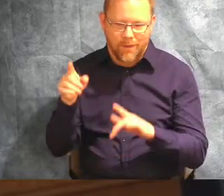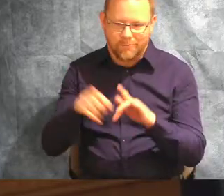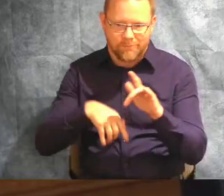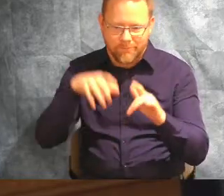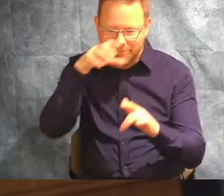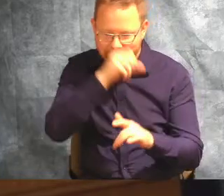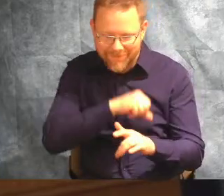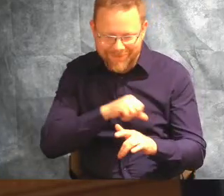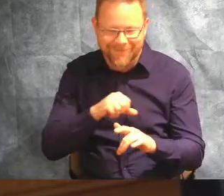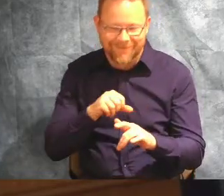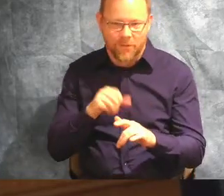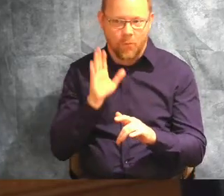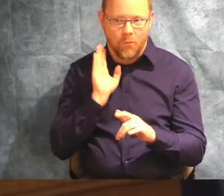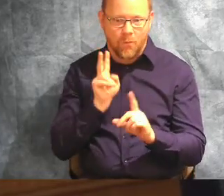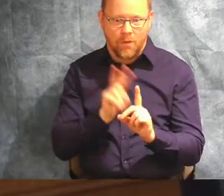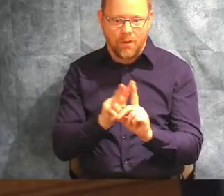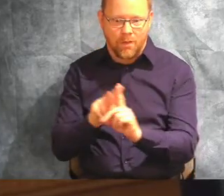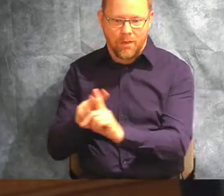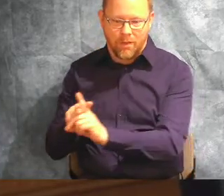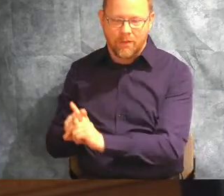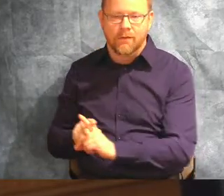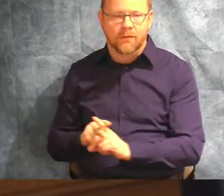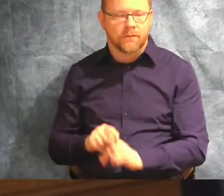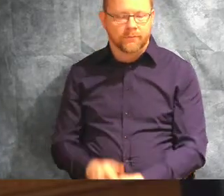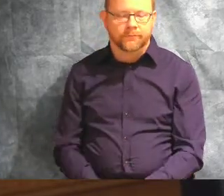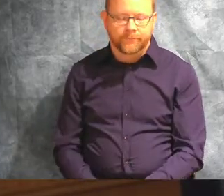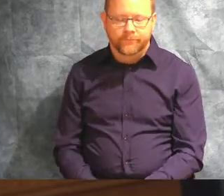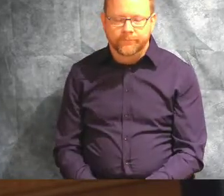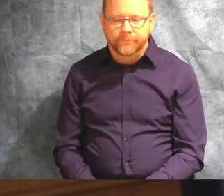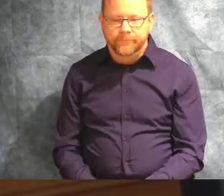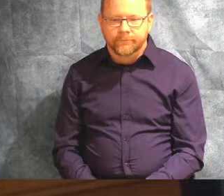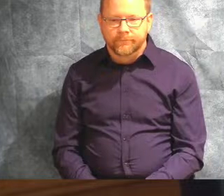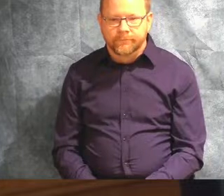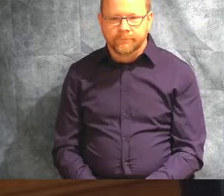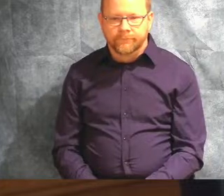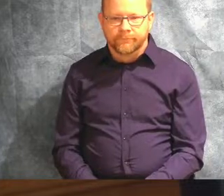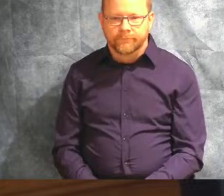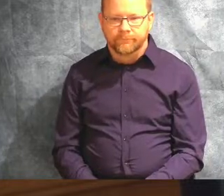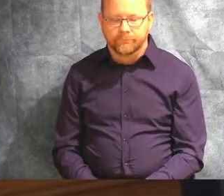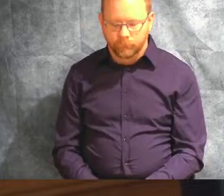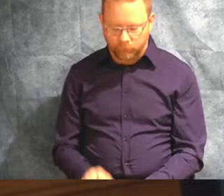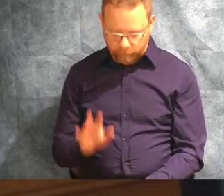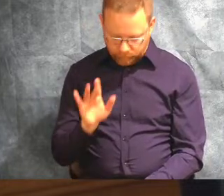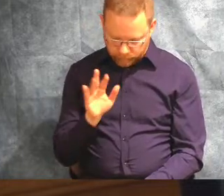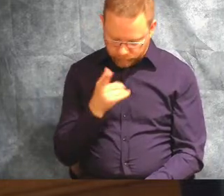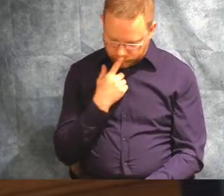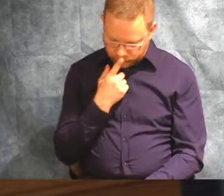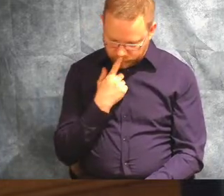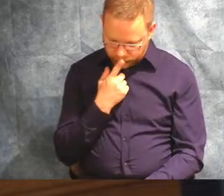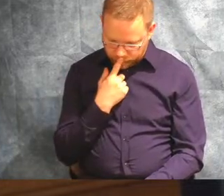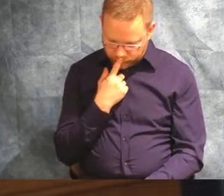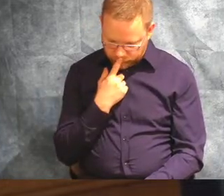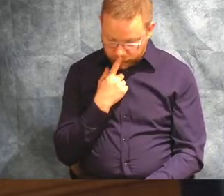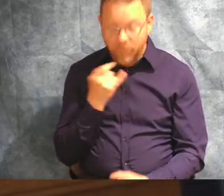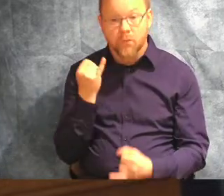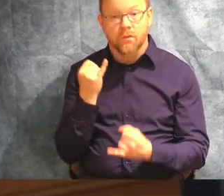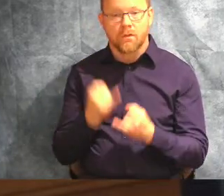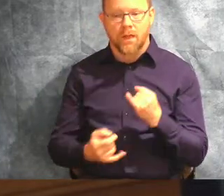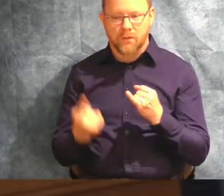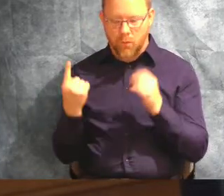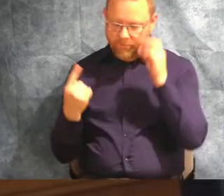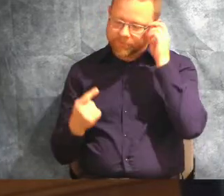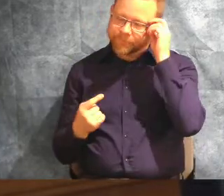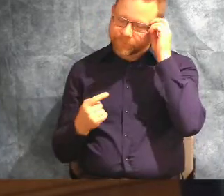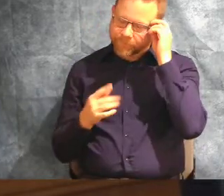deadline. So, good to hear about that. let's see. Um, the last thing I wanted to talk about, um,